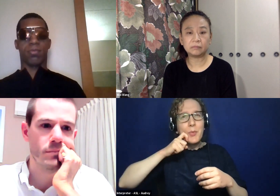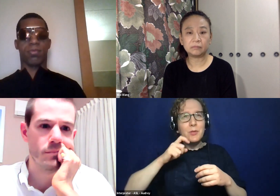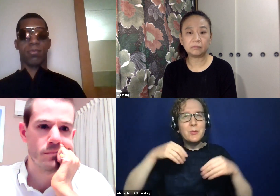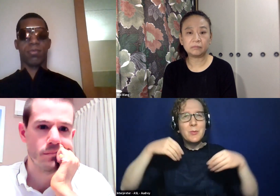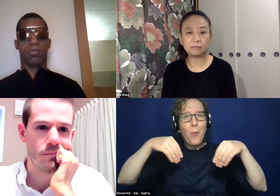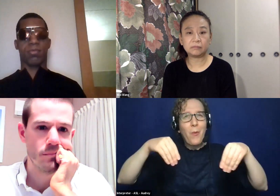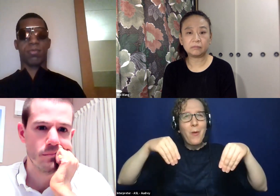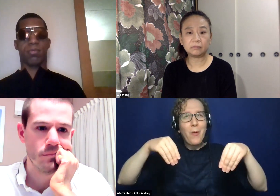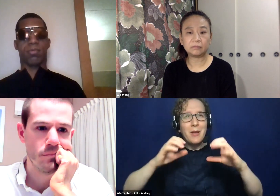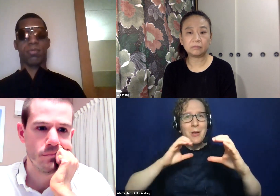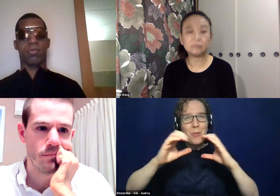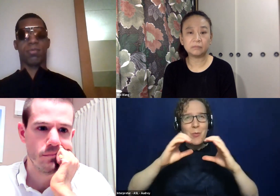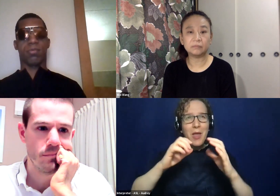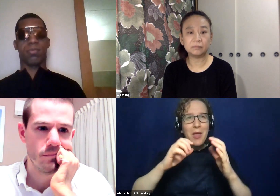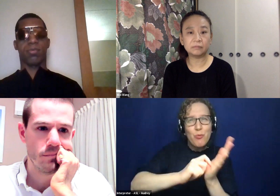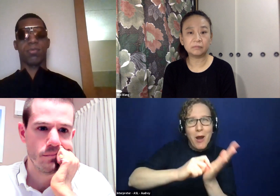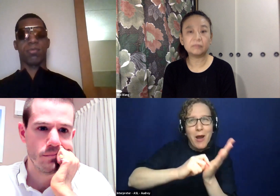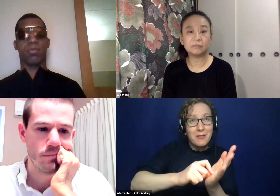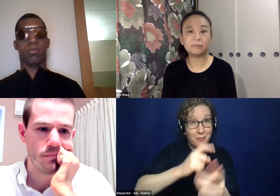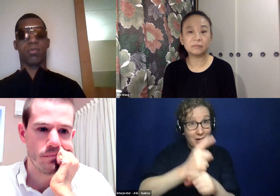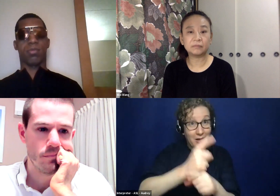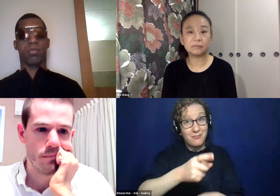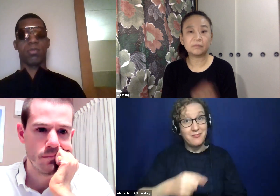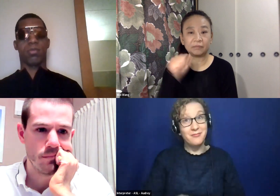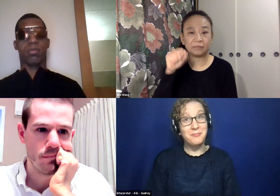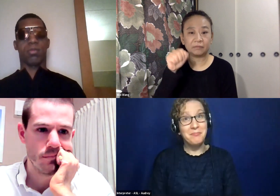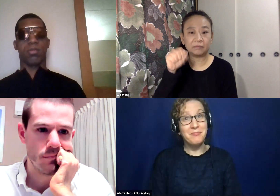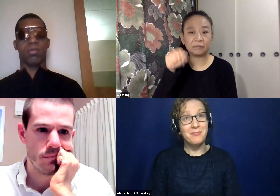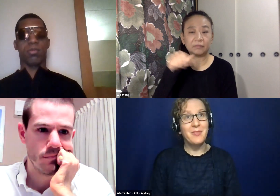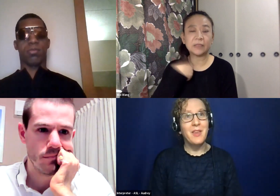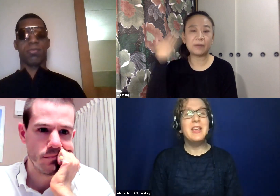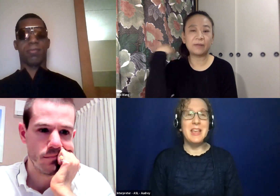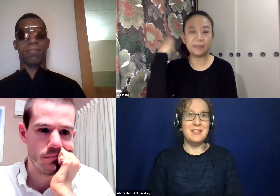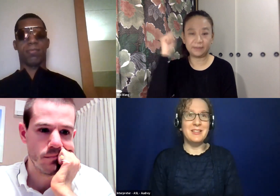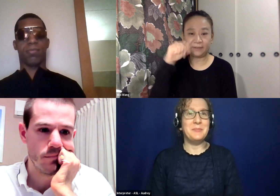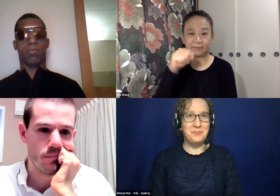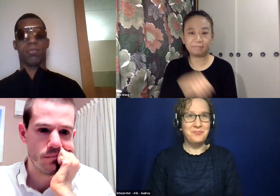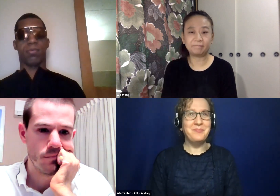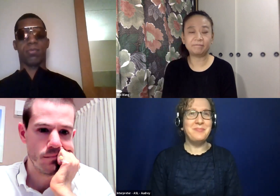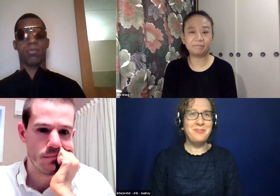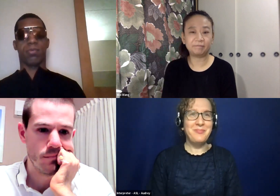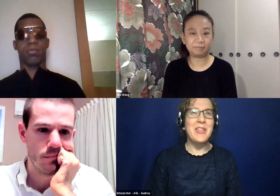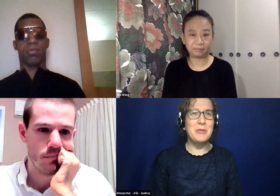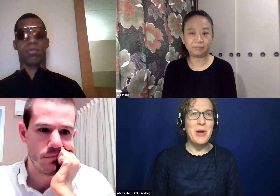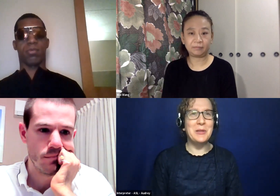with customers through writing, isn't that right? >> WEI WANG: Yes. >> JUSTIN HARFORD: Yeah.